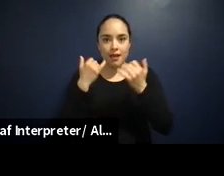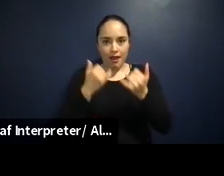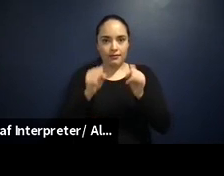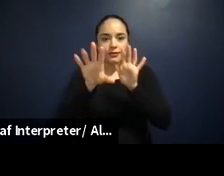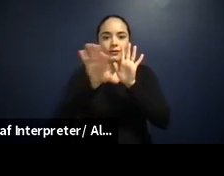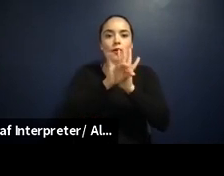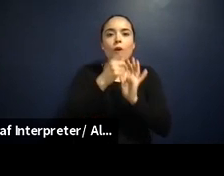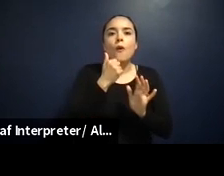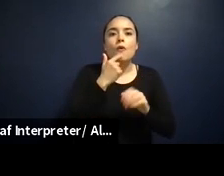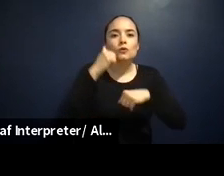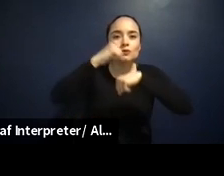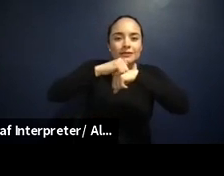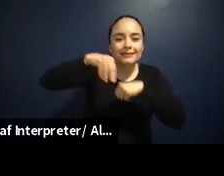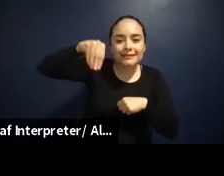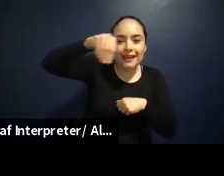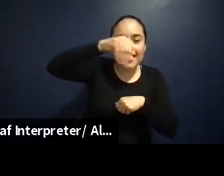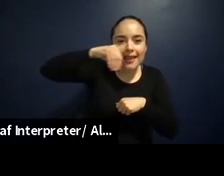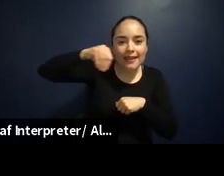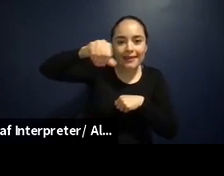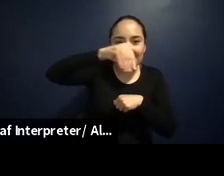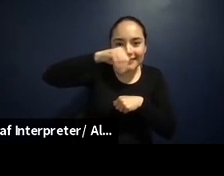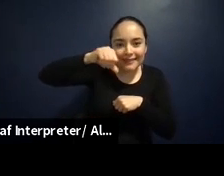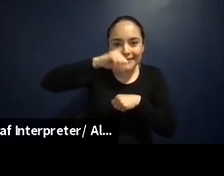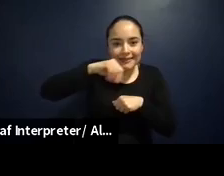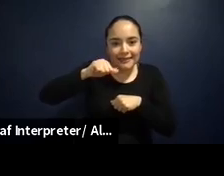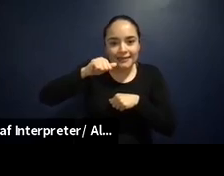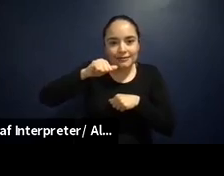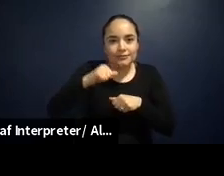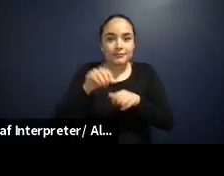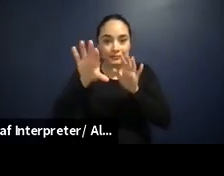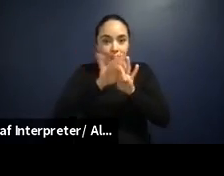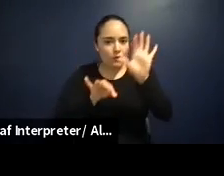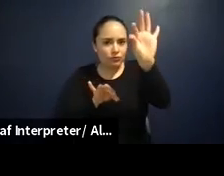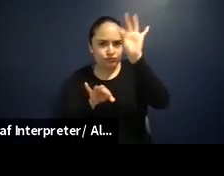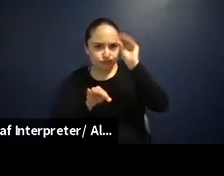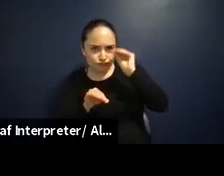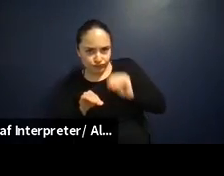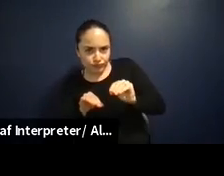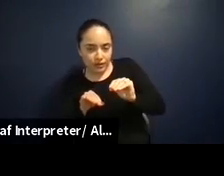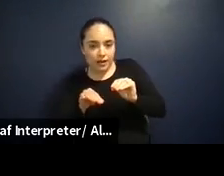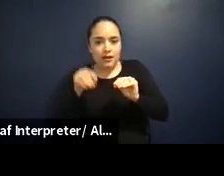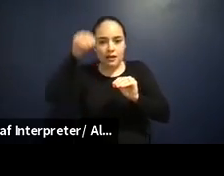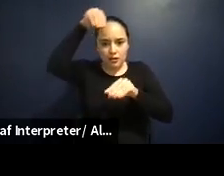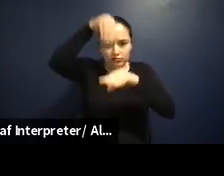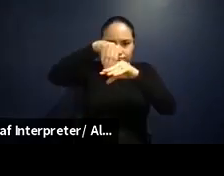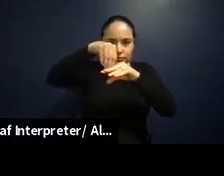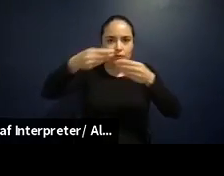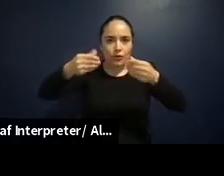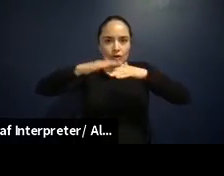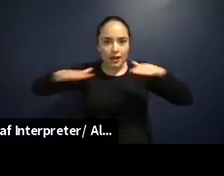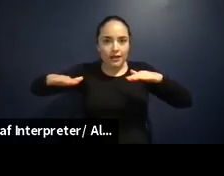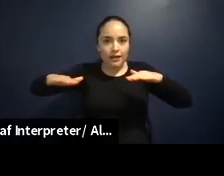it down in the ground in the form of redstone ore, which looks like that, and when I'm mining,